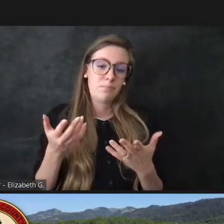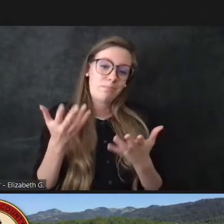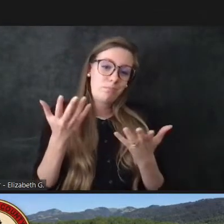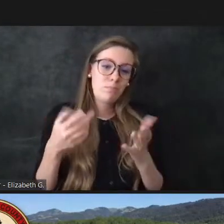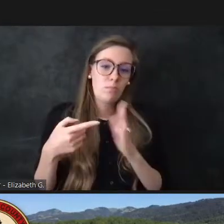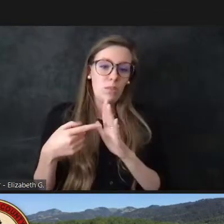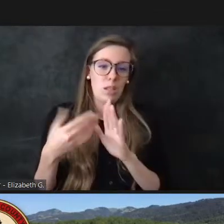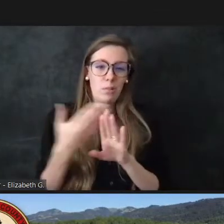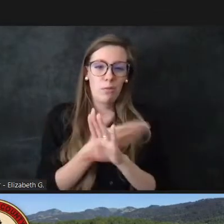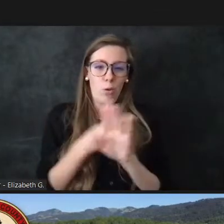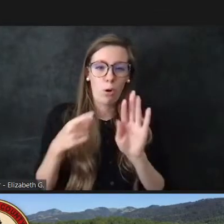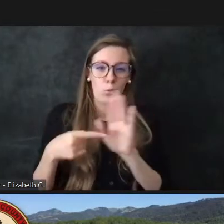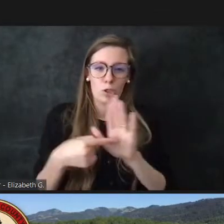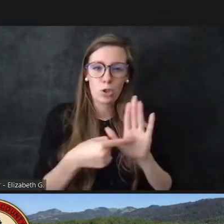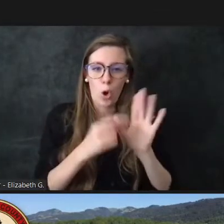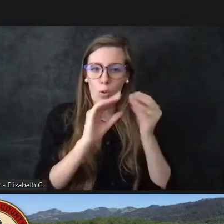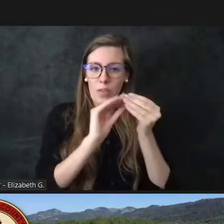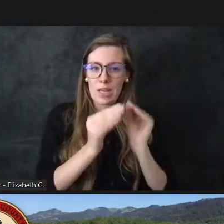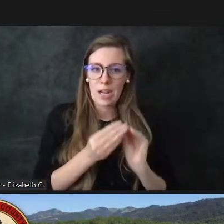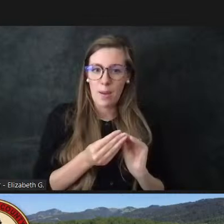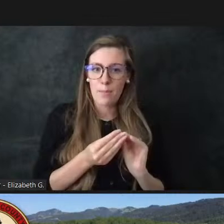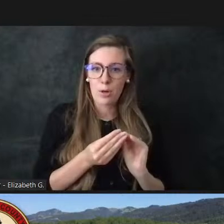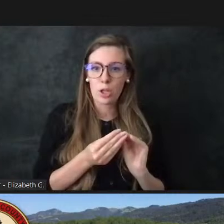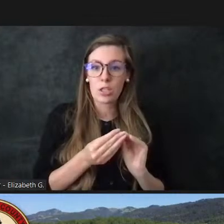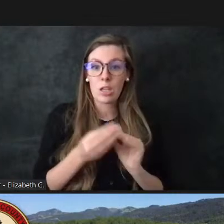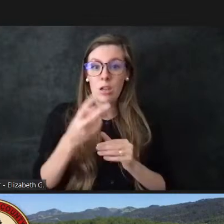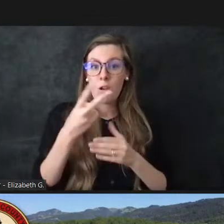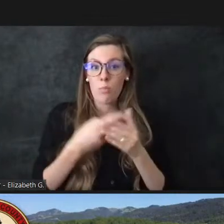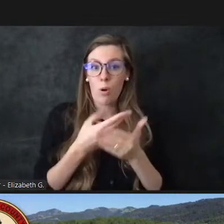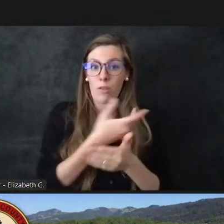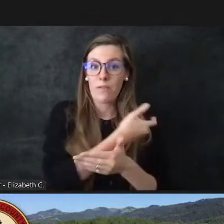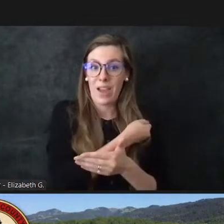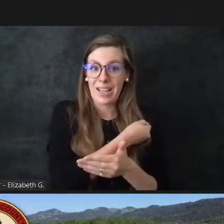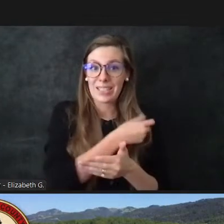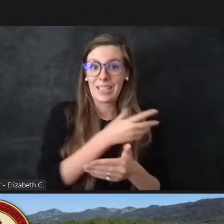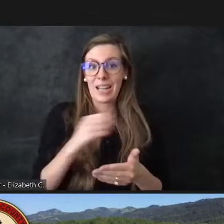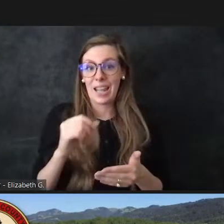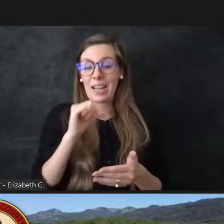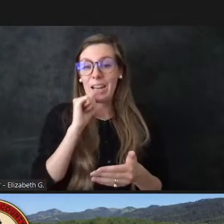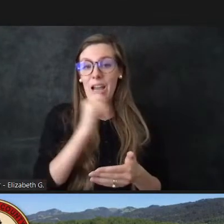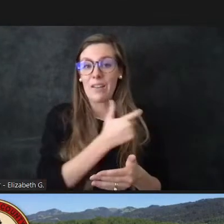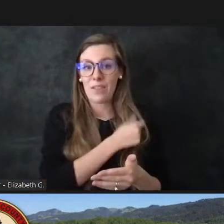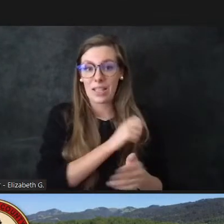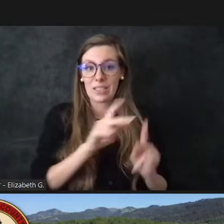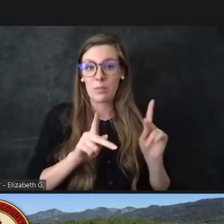hospital who are suffering or people who have not been vaccinated. So the people that are vaccinated, almost,